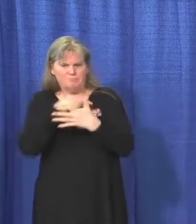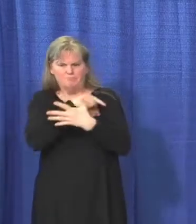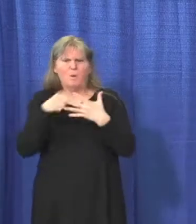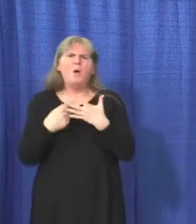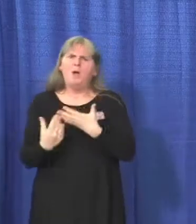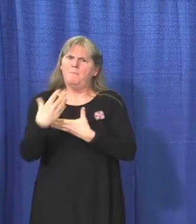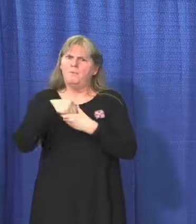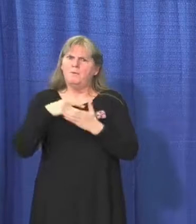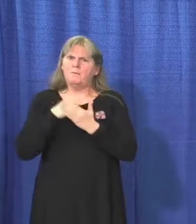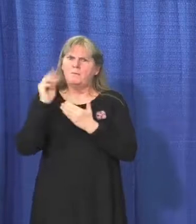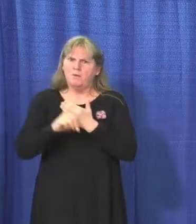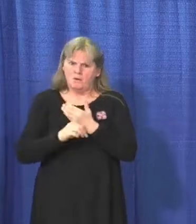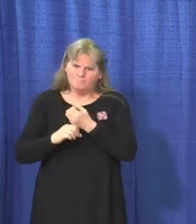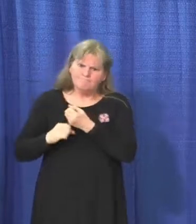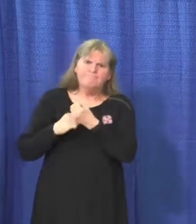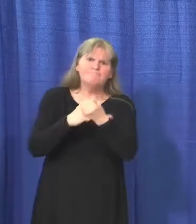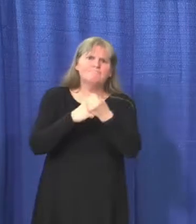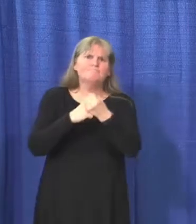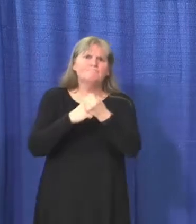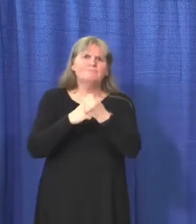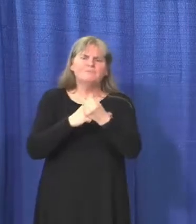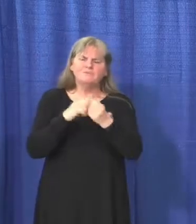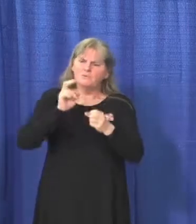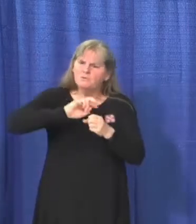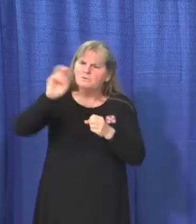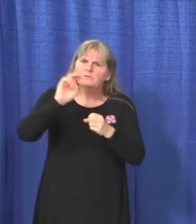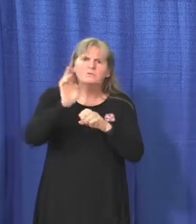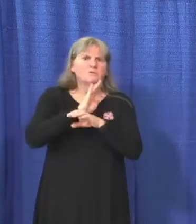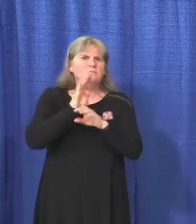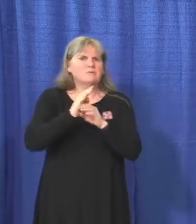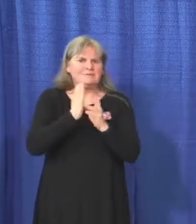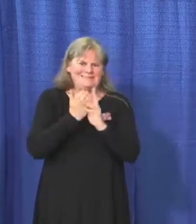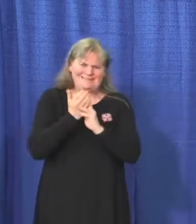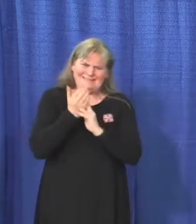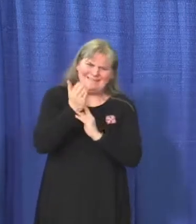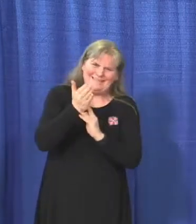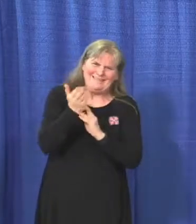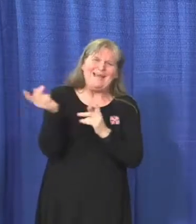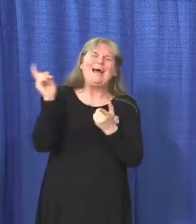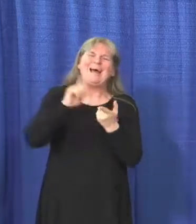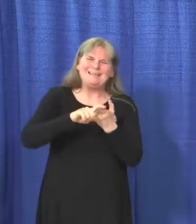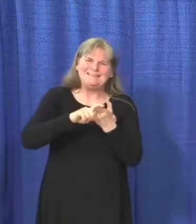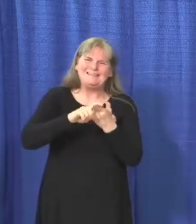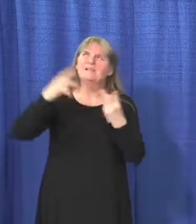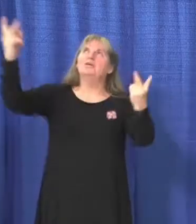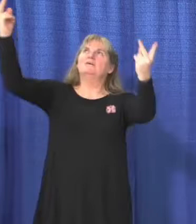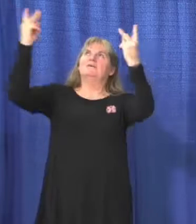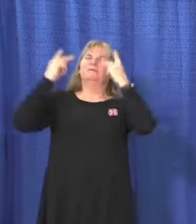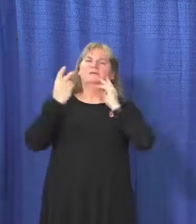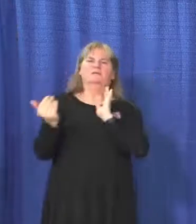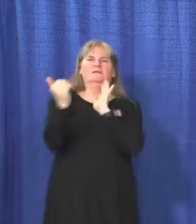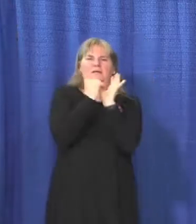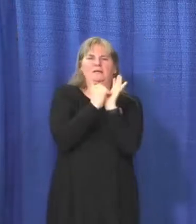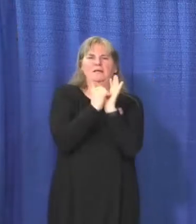will ensure tourism businesses survive until travel can resume in a normal way.